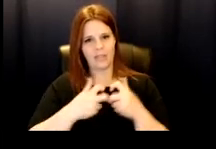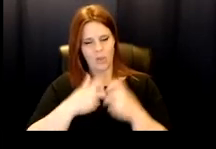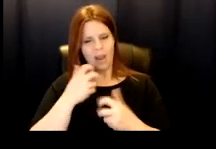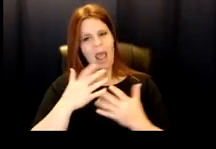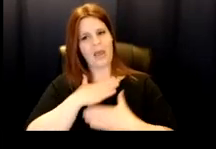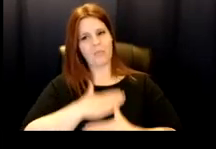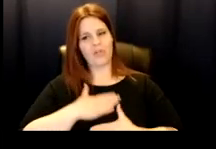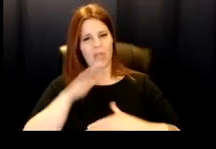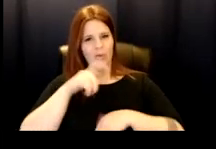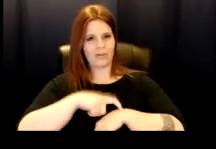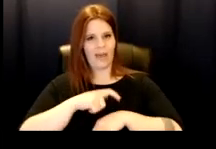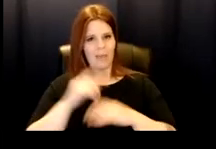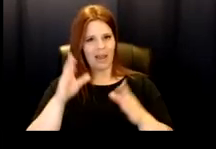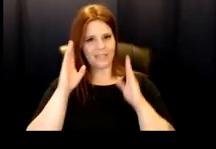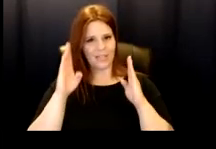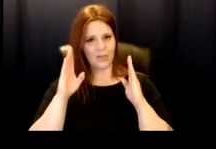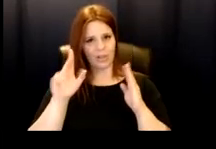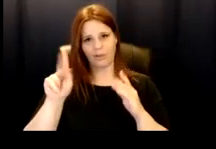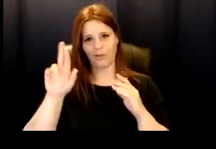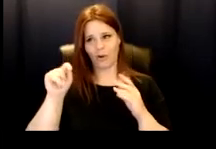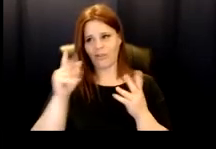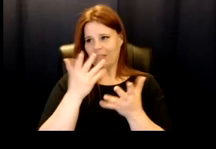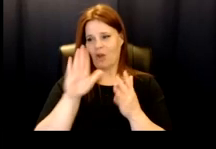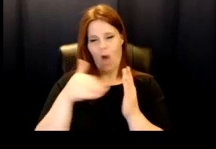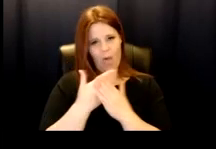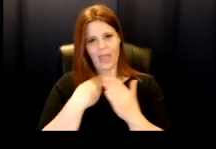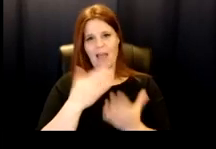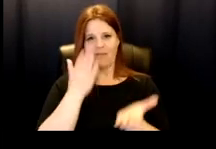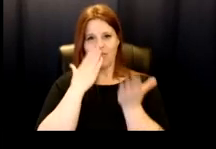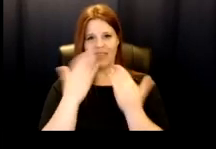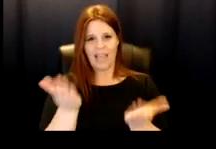your time and attention. Kurt, that's all I got. Thank you.